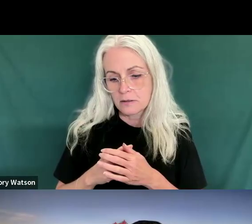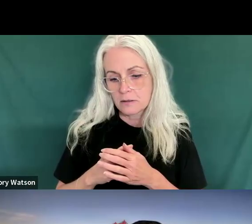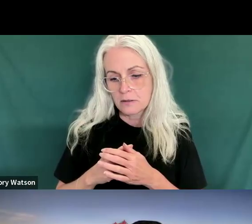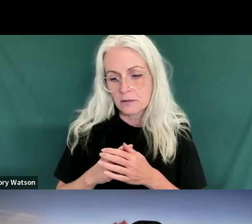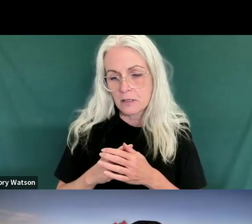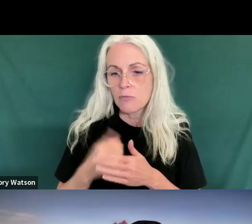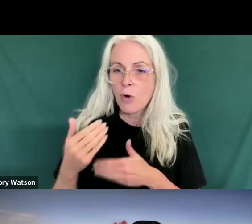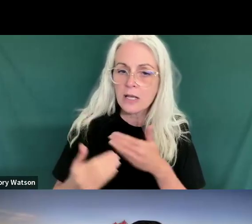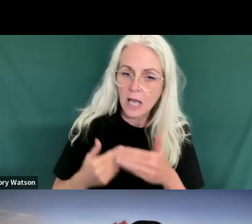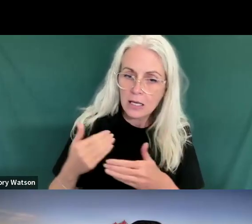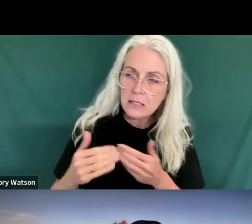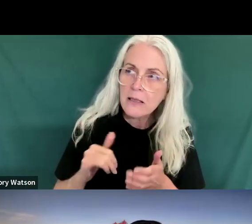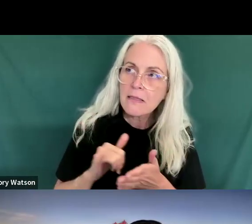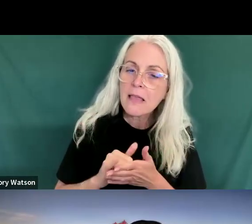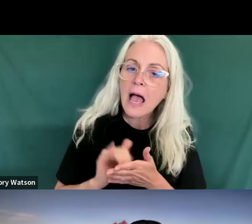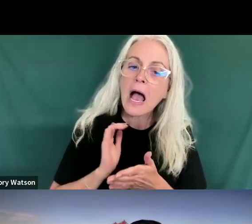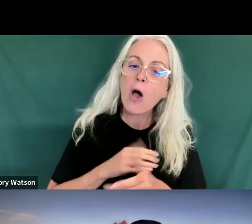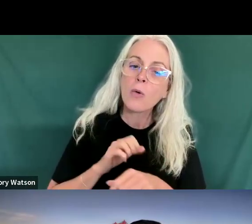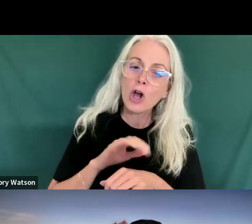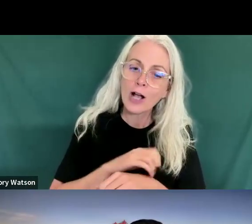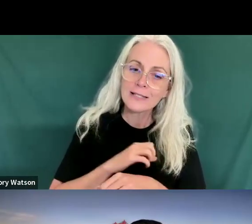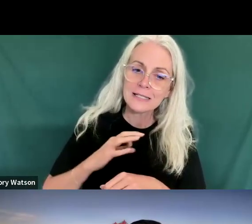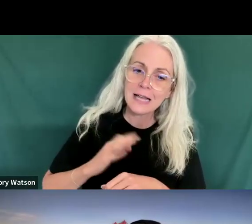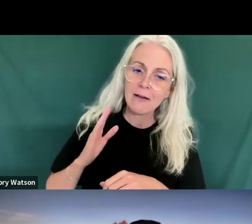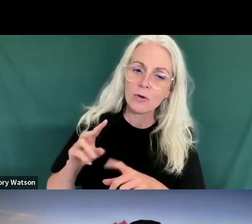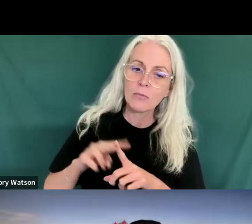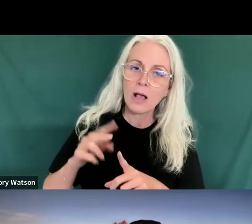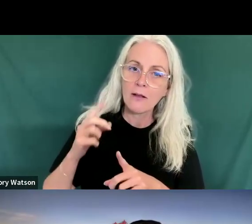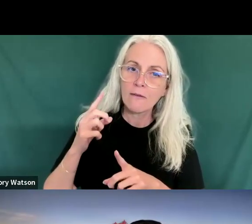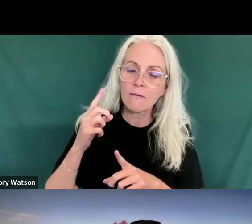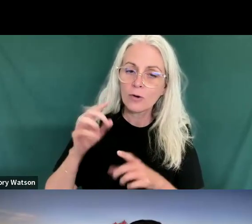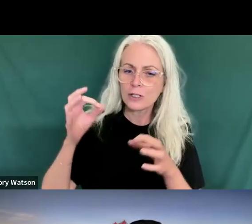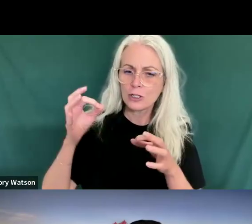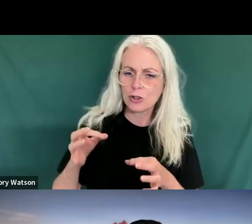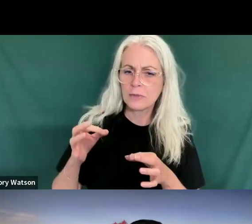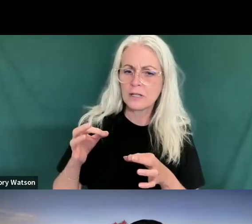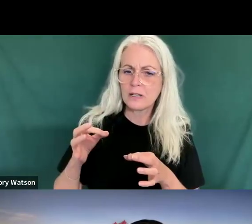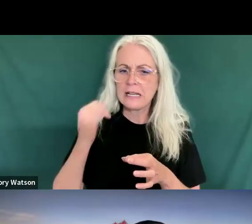there's a process that our counseling staff would apply to, determine eligibility, and then